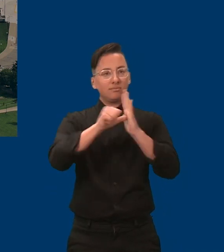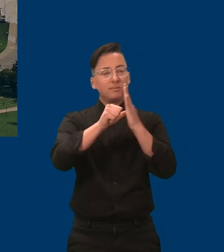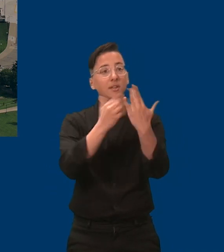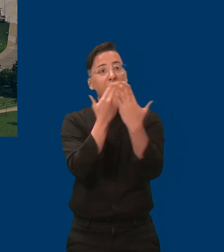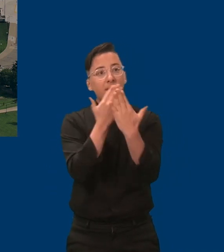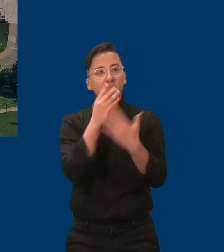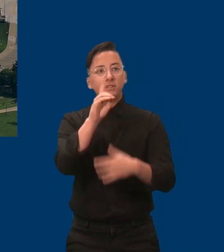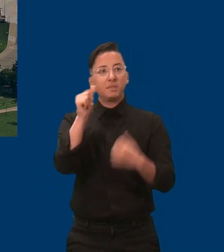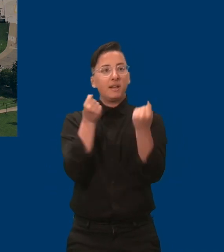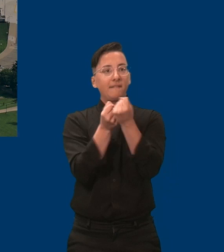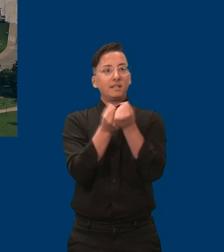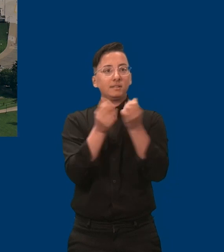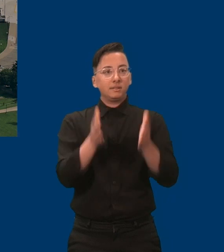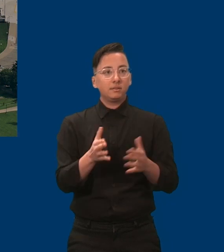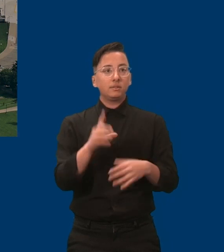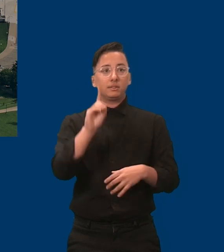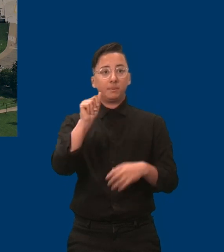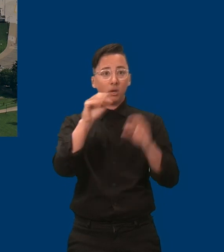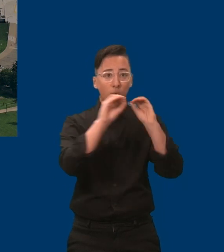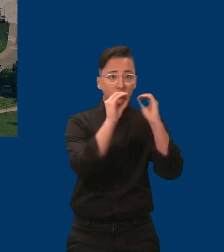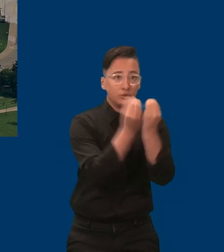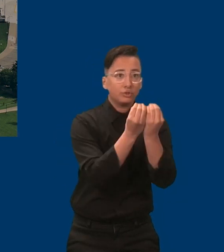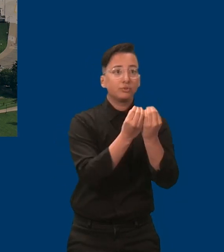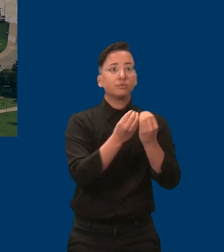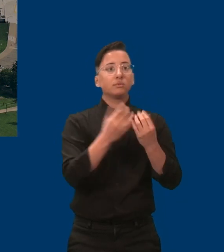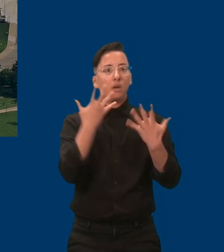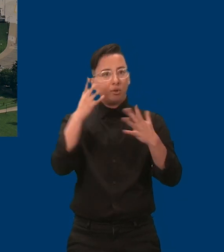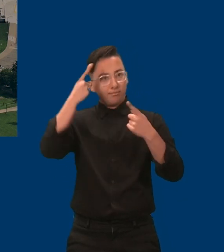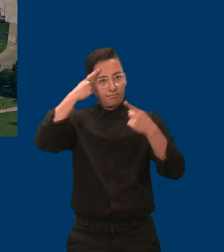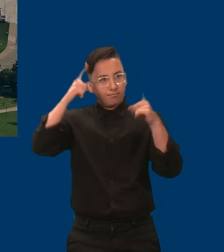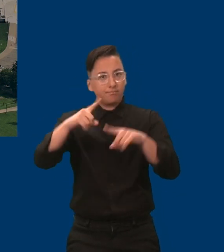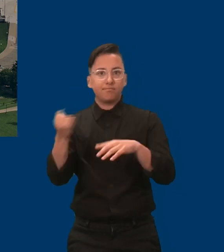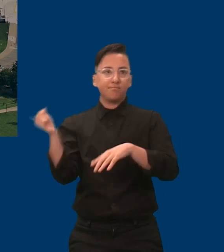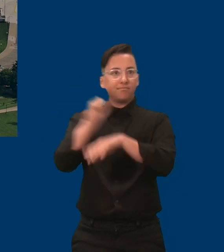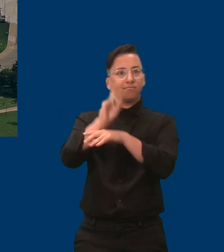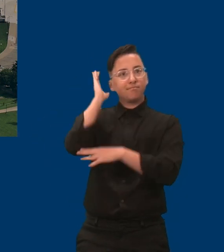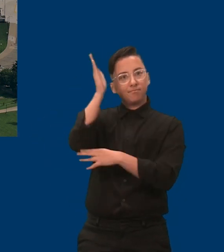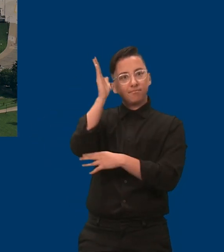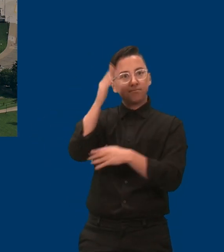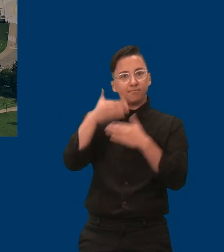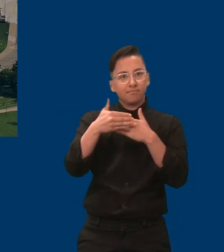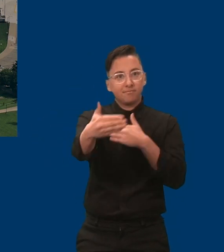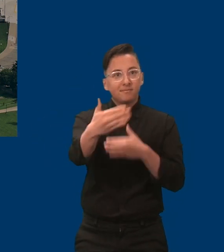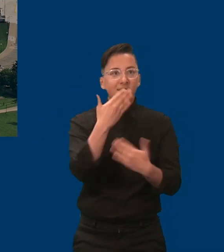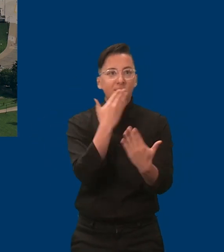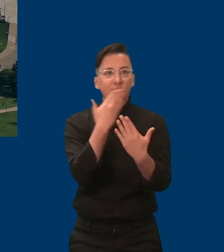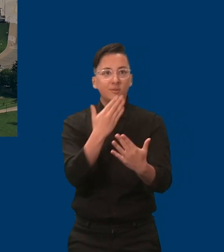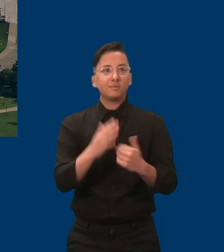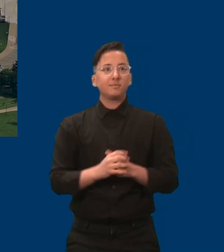organizations that agreed to present today at our forum. Today's legislative forum will focus on health insurance